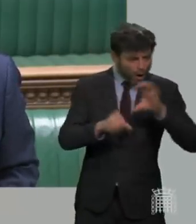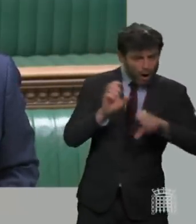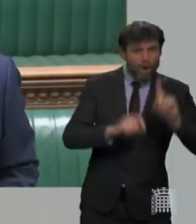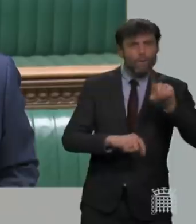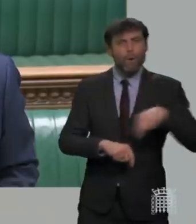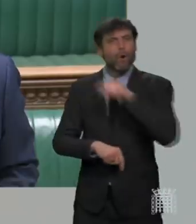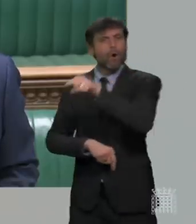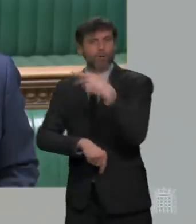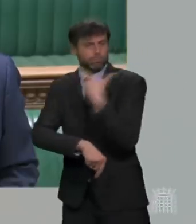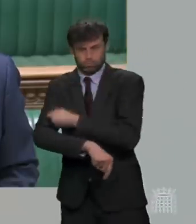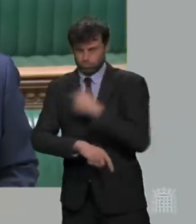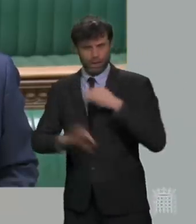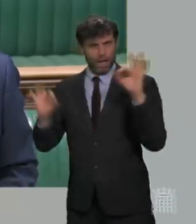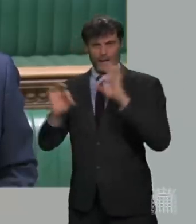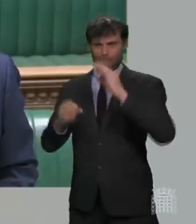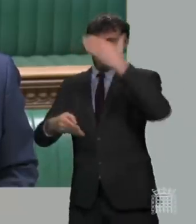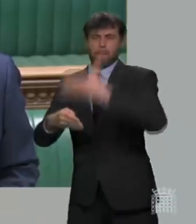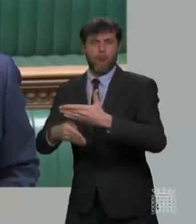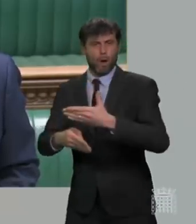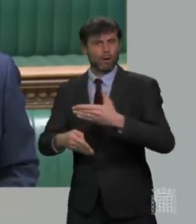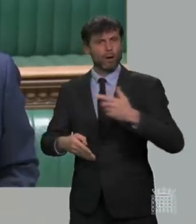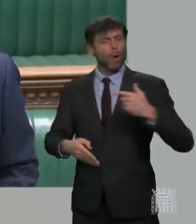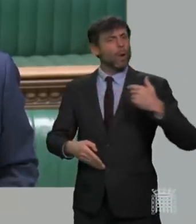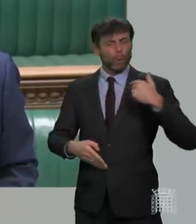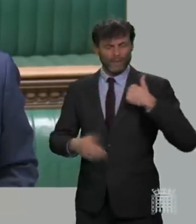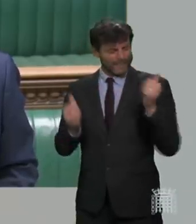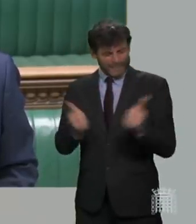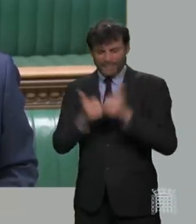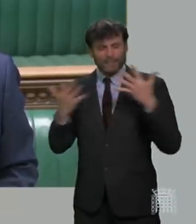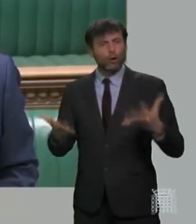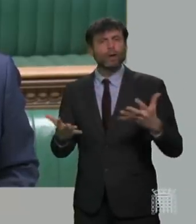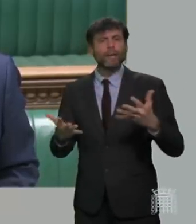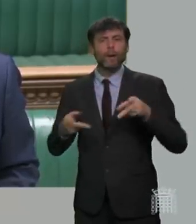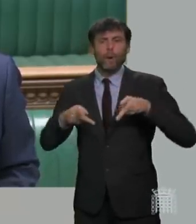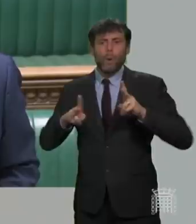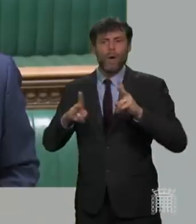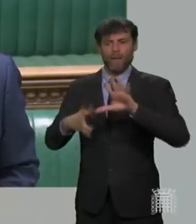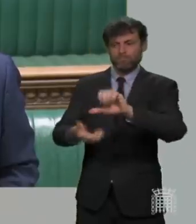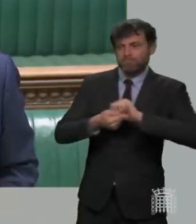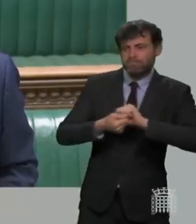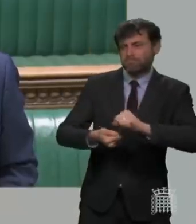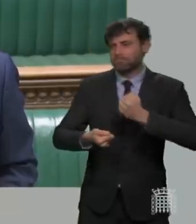global health. We oppose vaccine nationalism in all its forms. I trust that Members in all parts